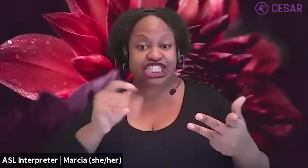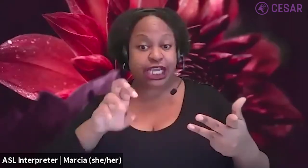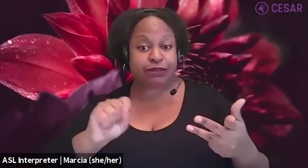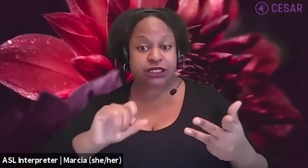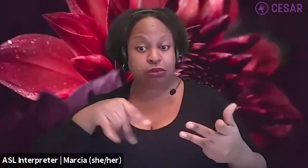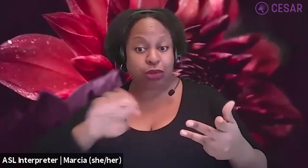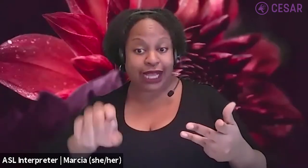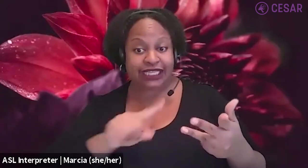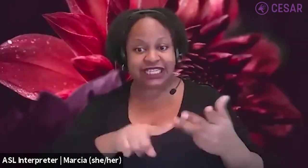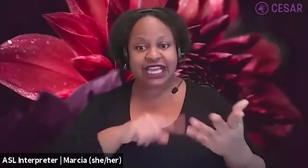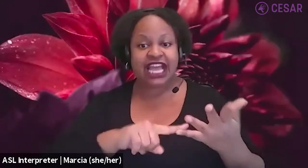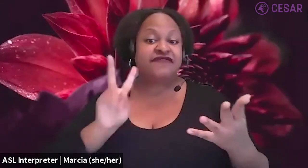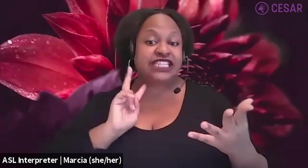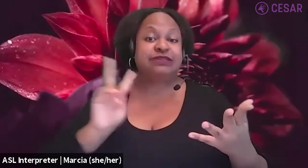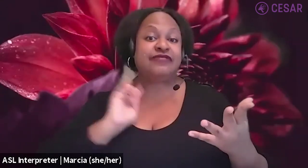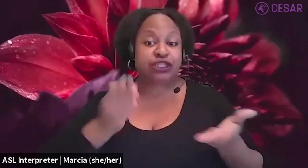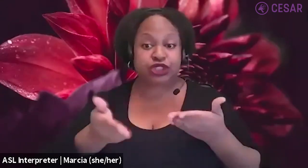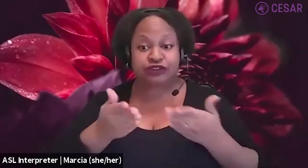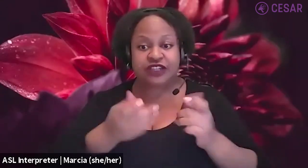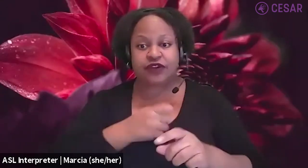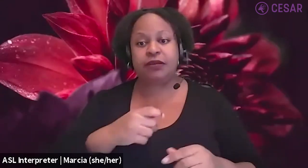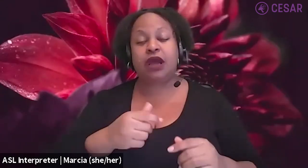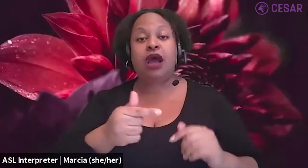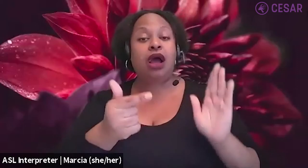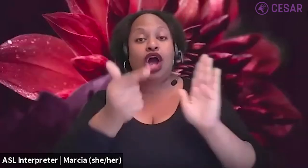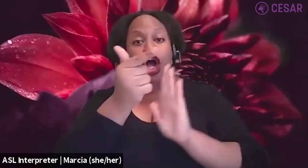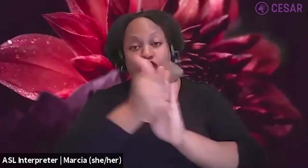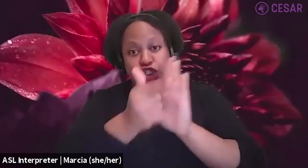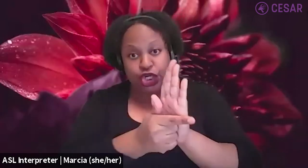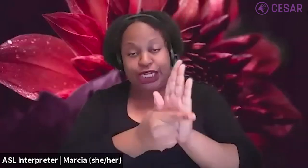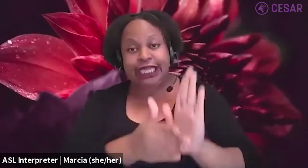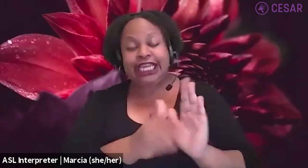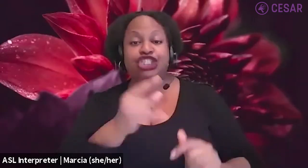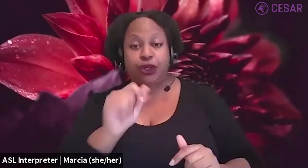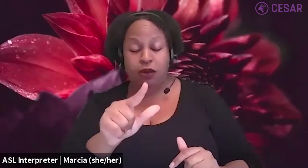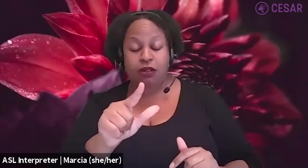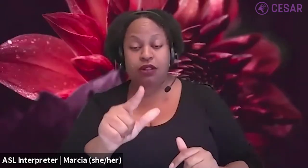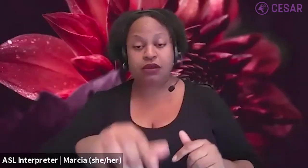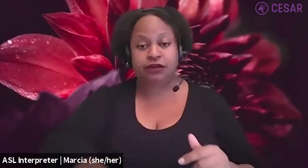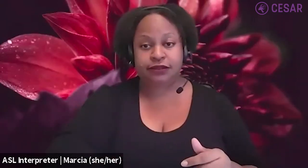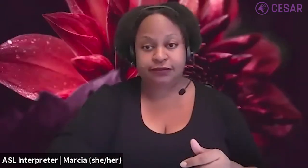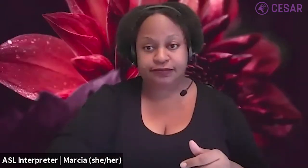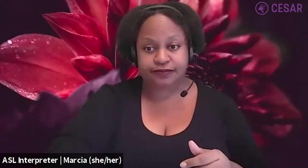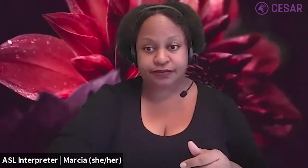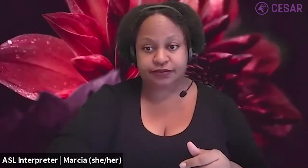Victims and Victim Services from the Attorney General, by any family foundation awards from